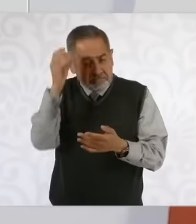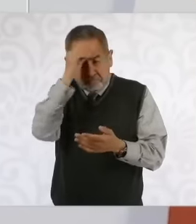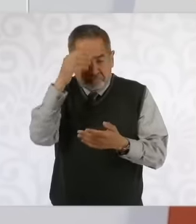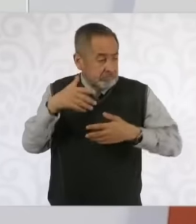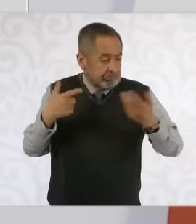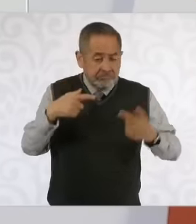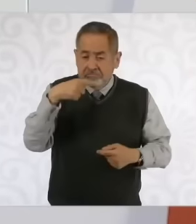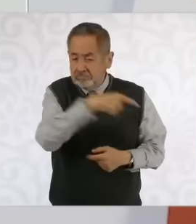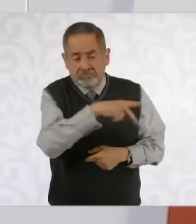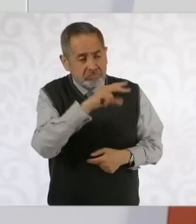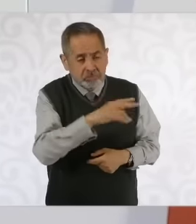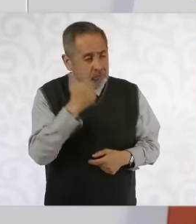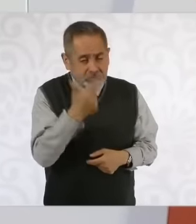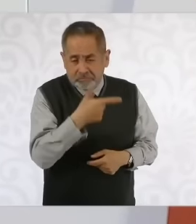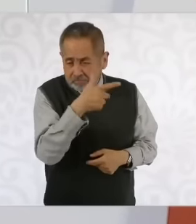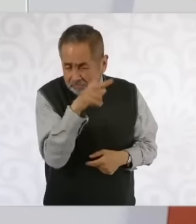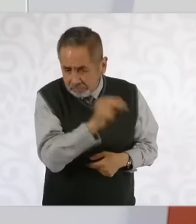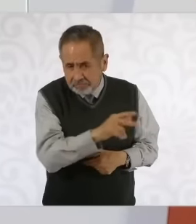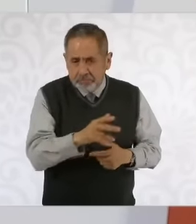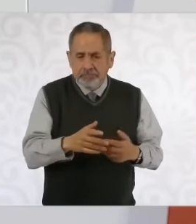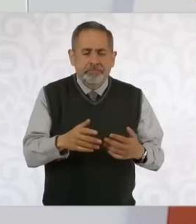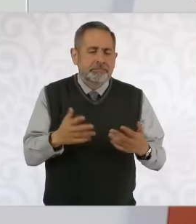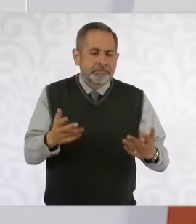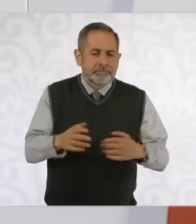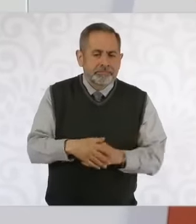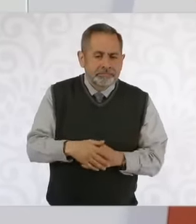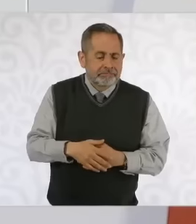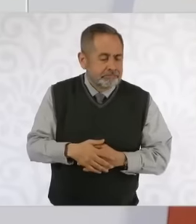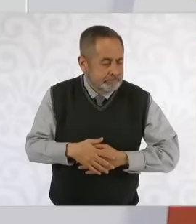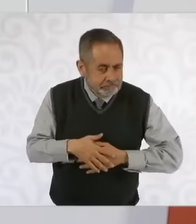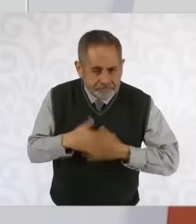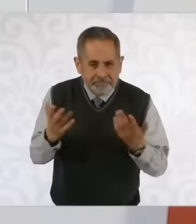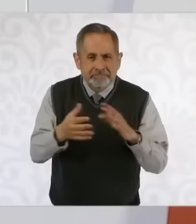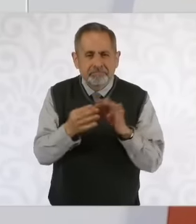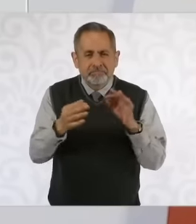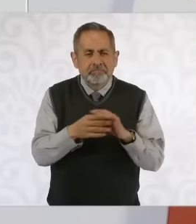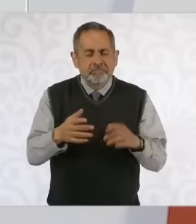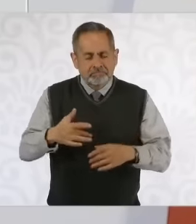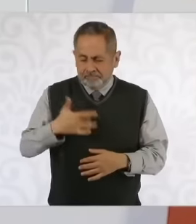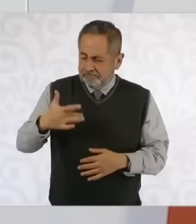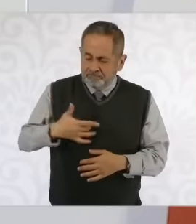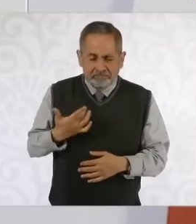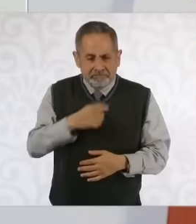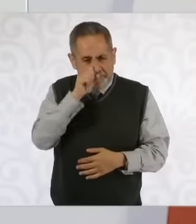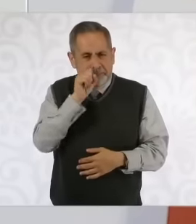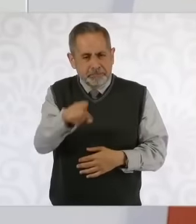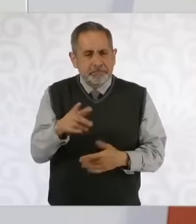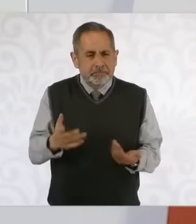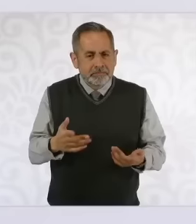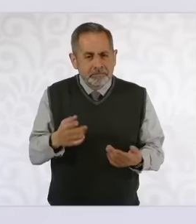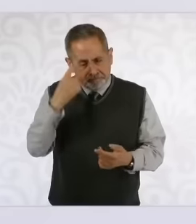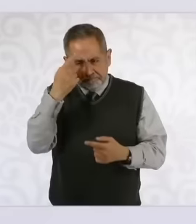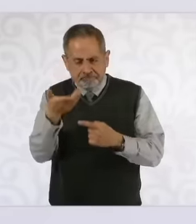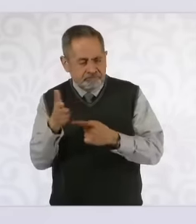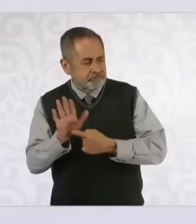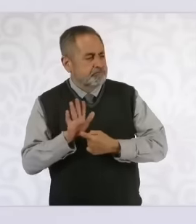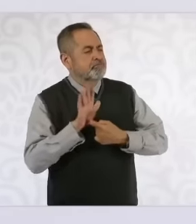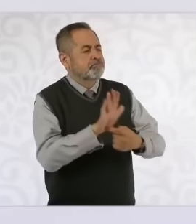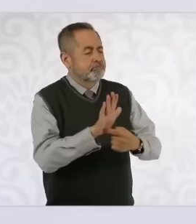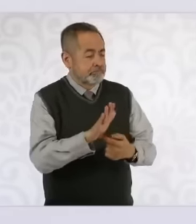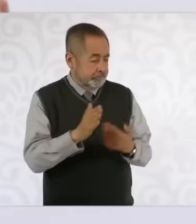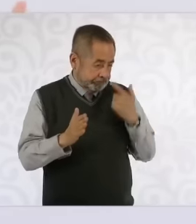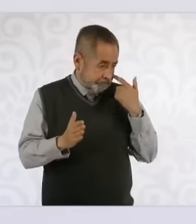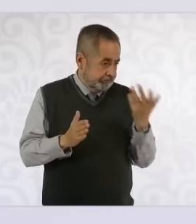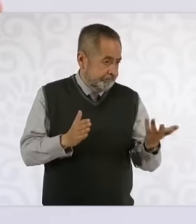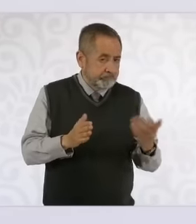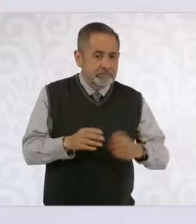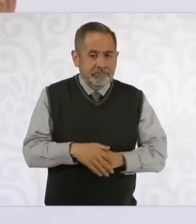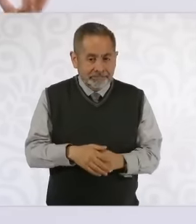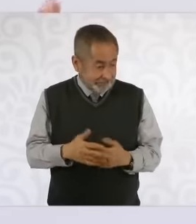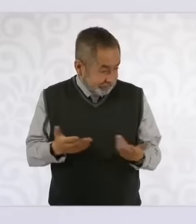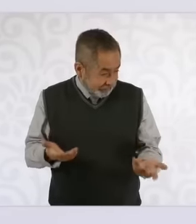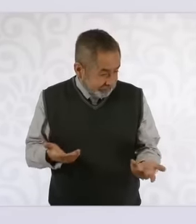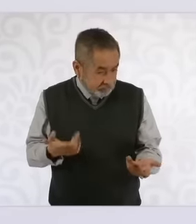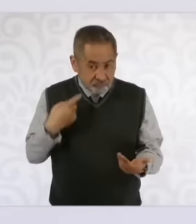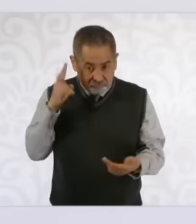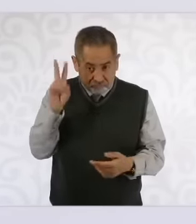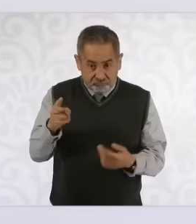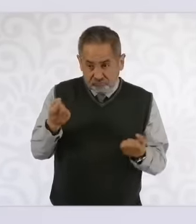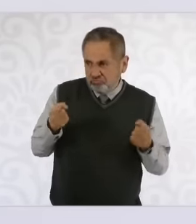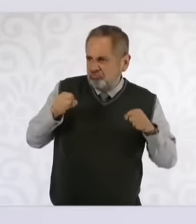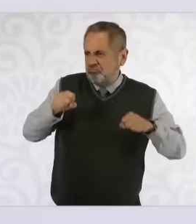Then it also provokes us to demonstrate that in fact there is authoritarianism and it is very